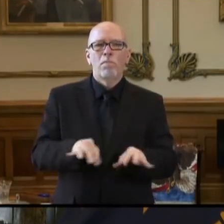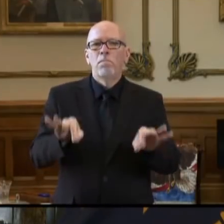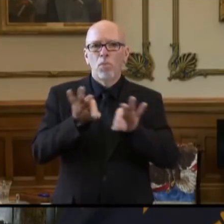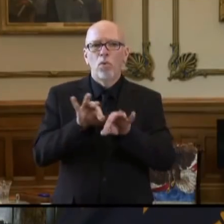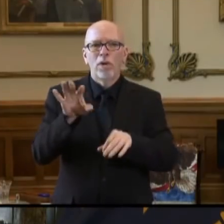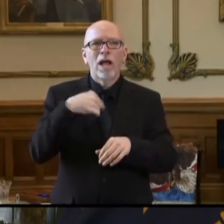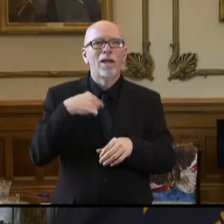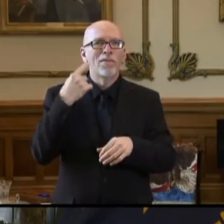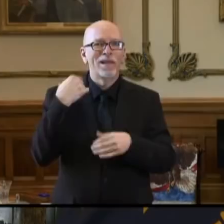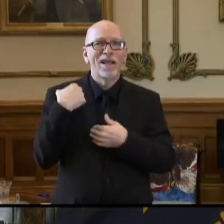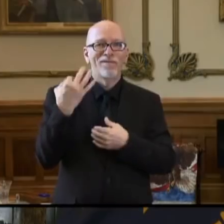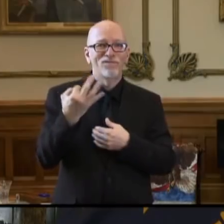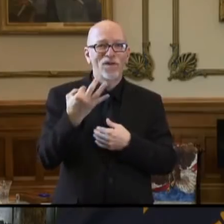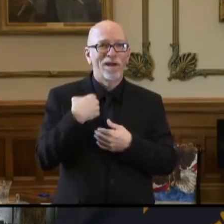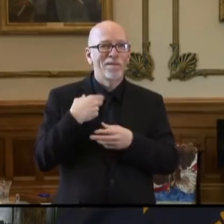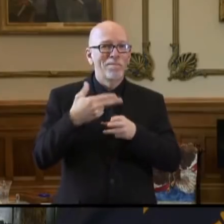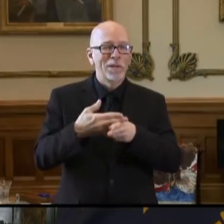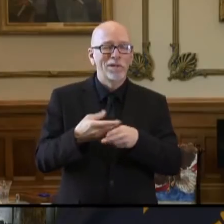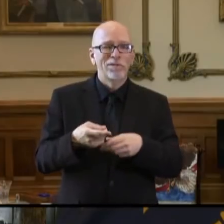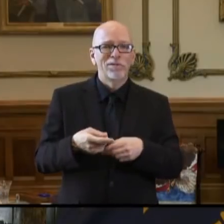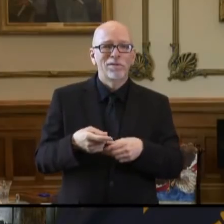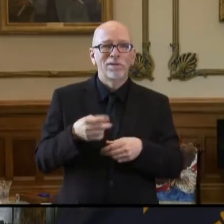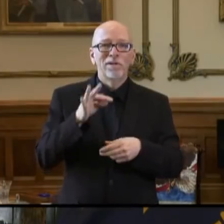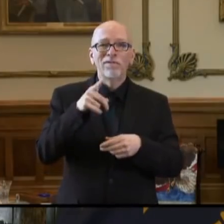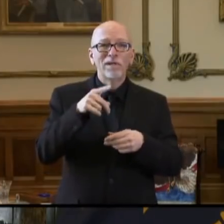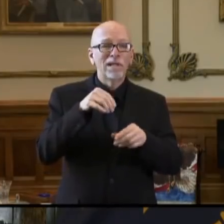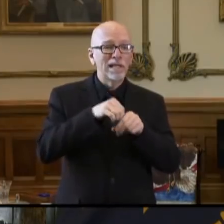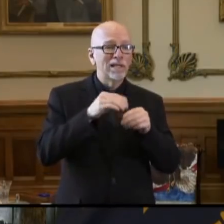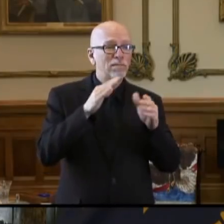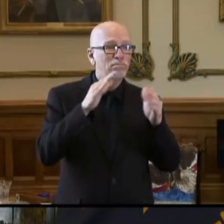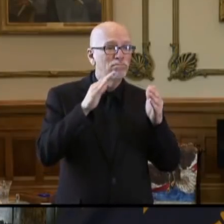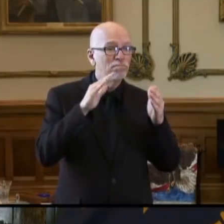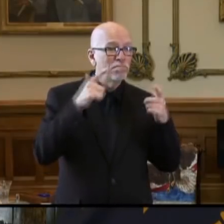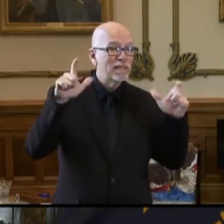LOOKING STATEWIDE. IT'S ALL RELATIVE AS I MENTIONED. I